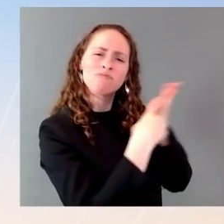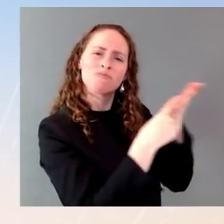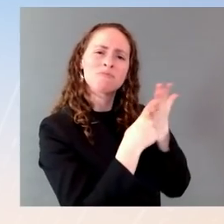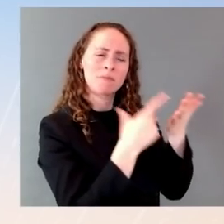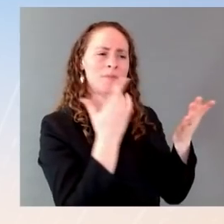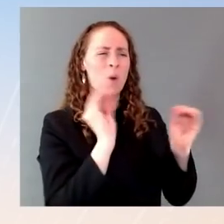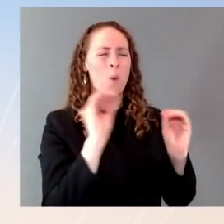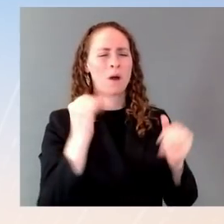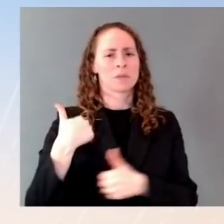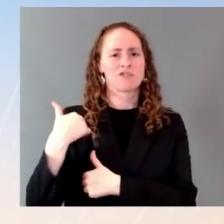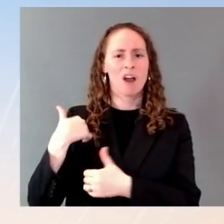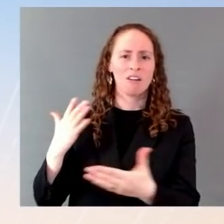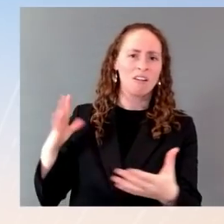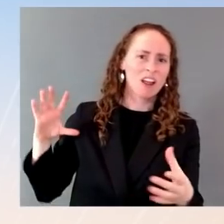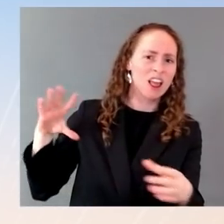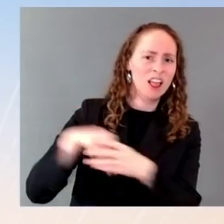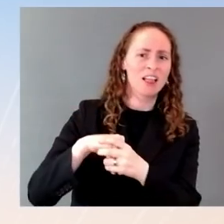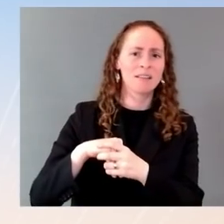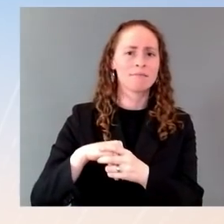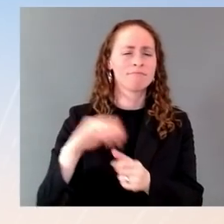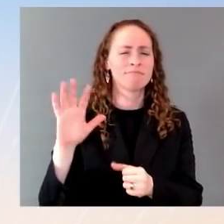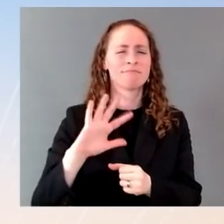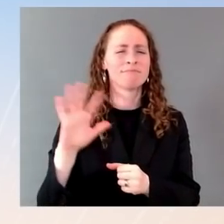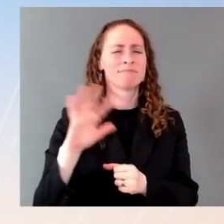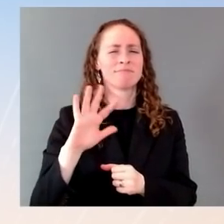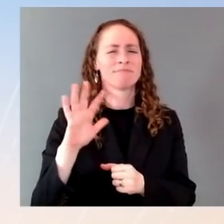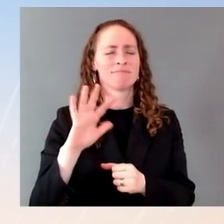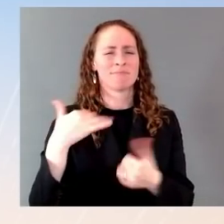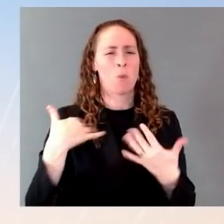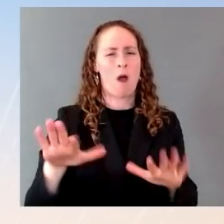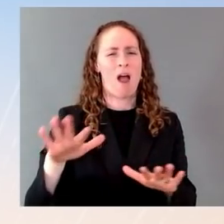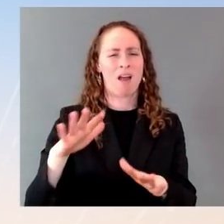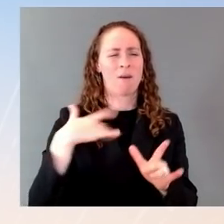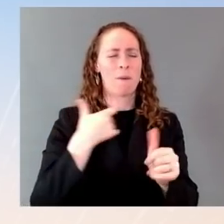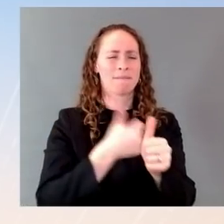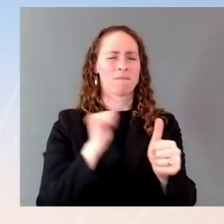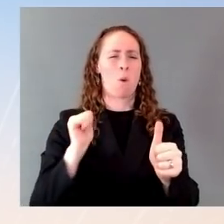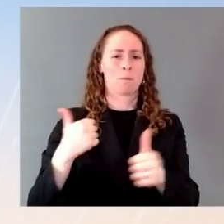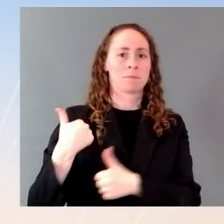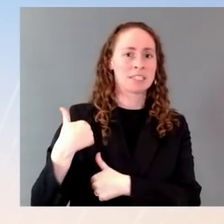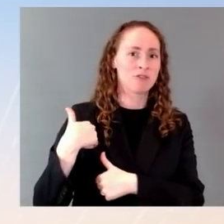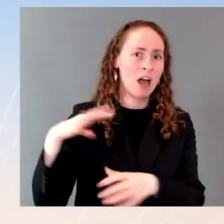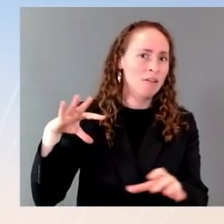starting to put plans in place in case Americans in Ukraine need to be evacuated quickly?